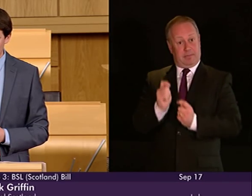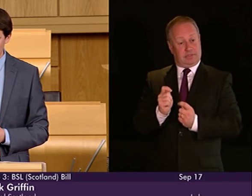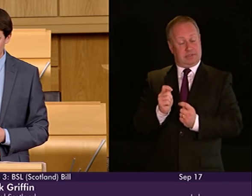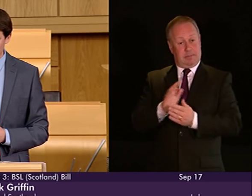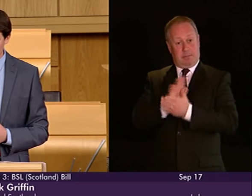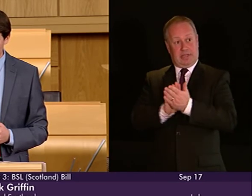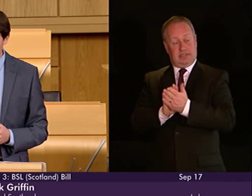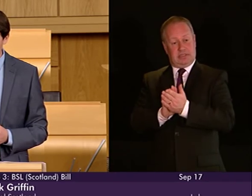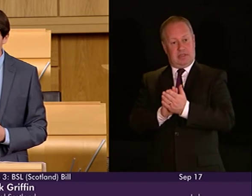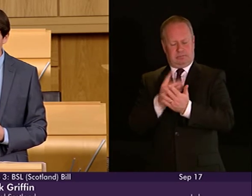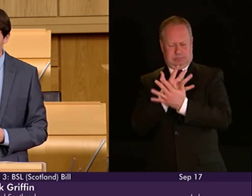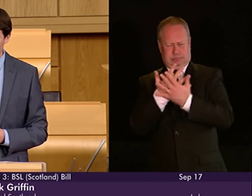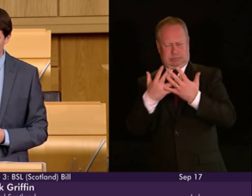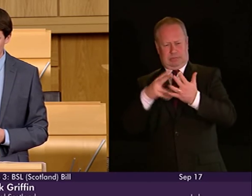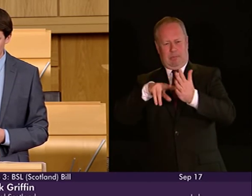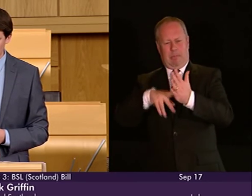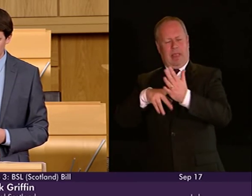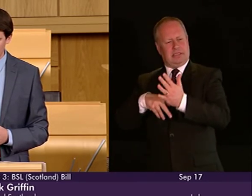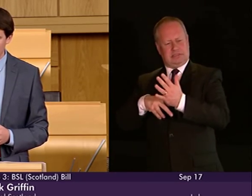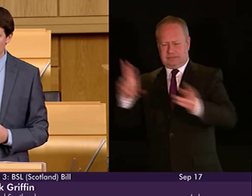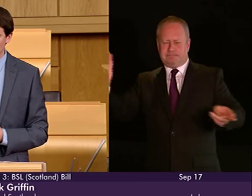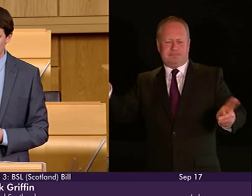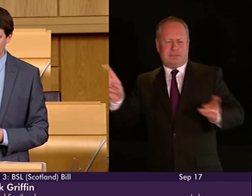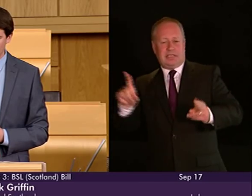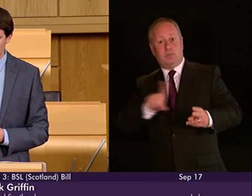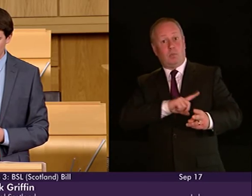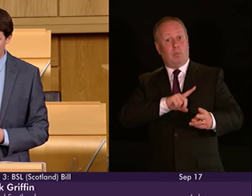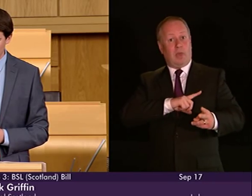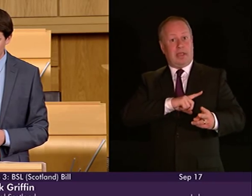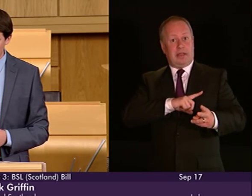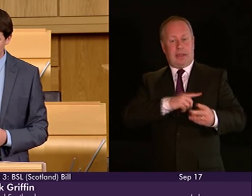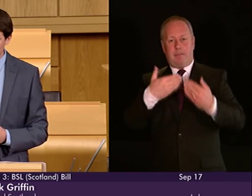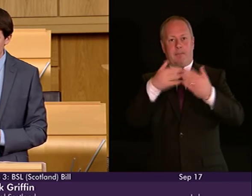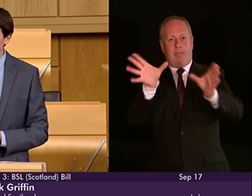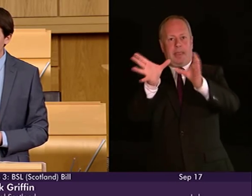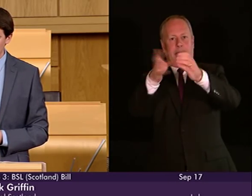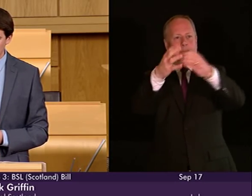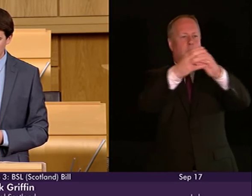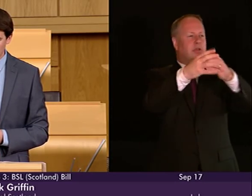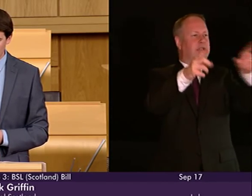of plans by bringing a number of public bodies within the scope of the national plan. That gives